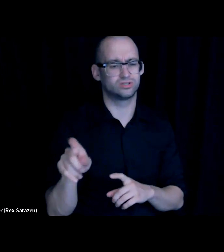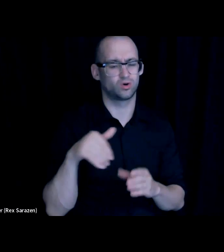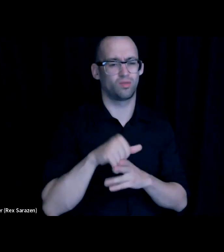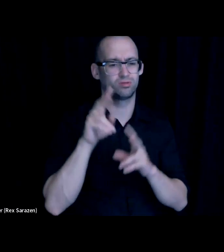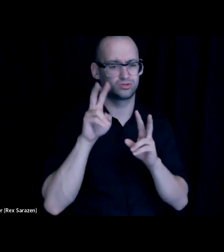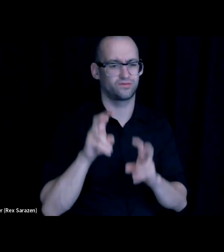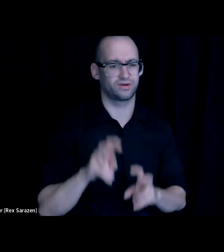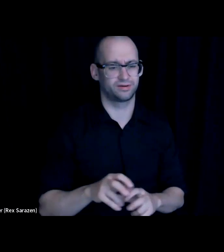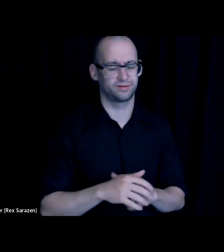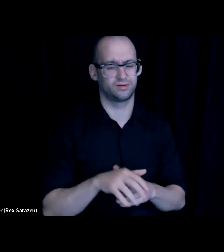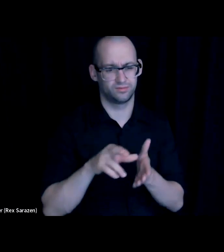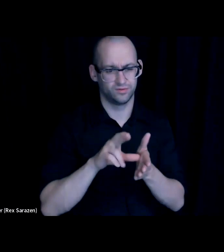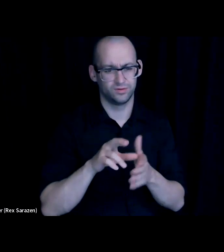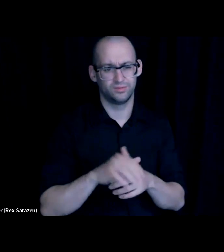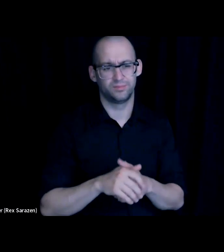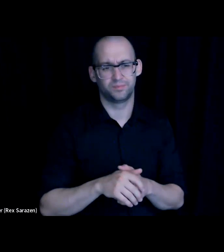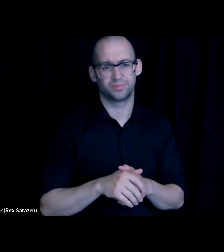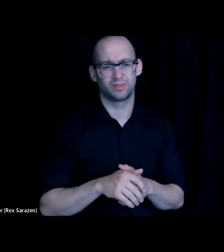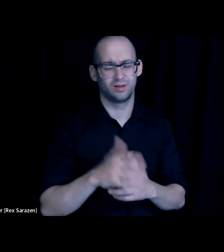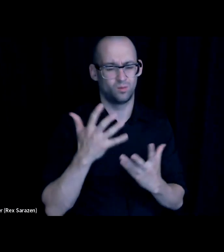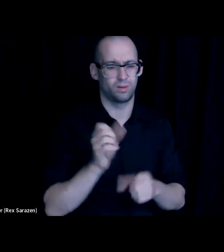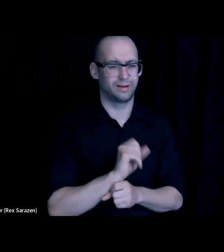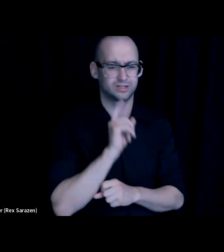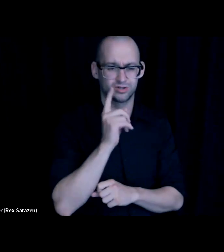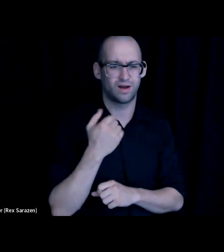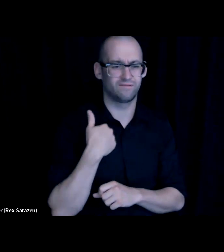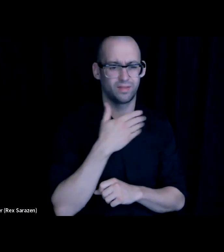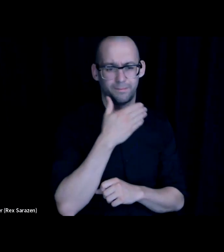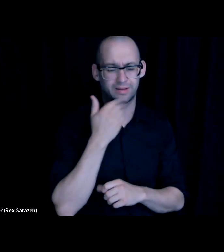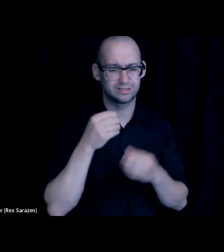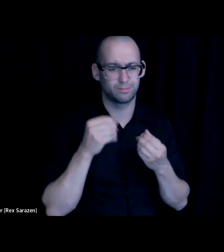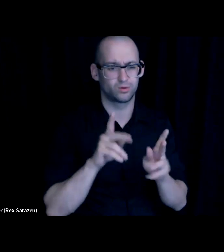the agency to be able to deliver the best resources for those students based on their